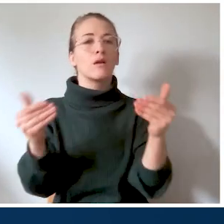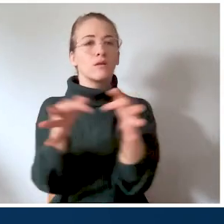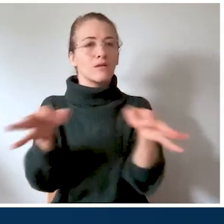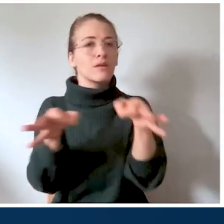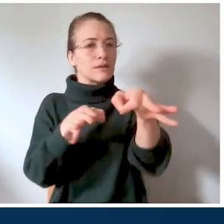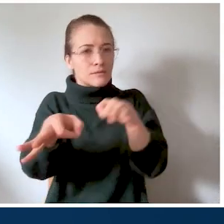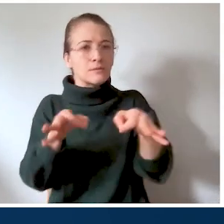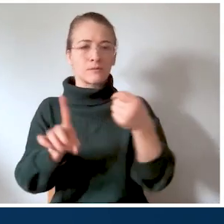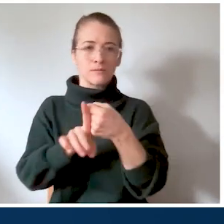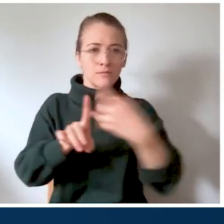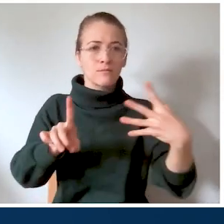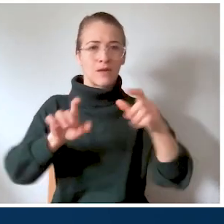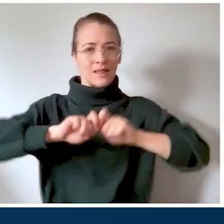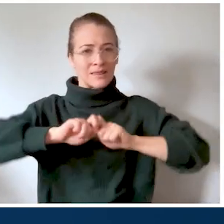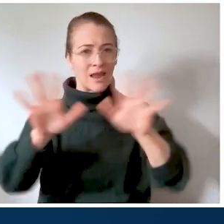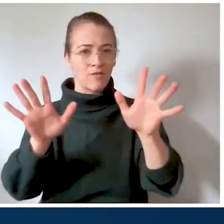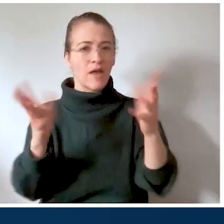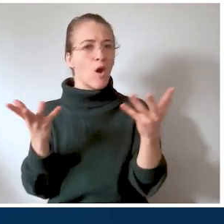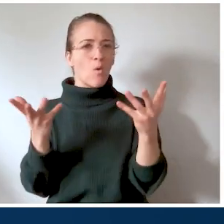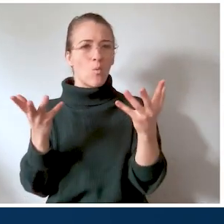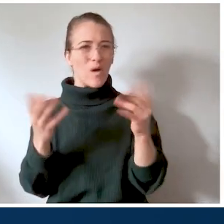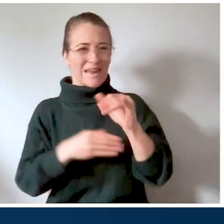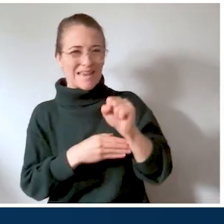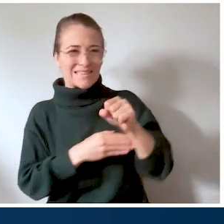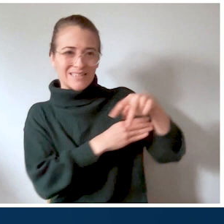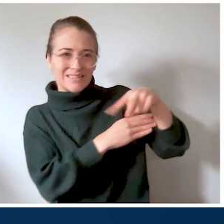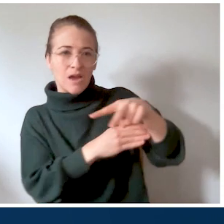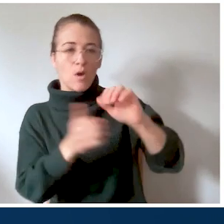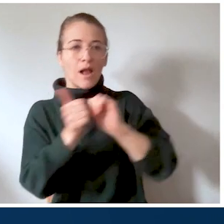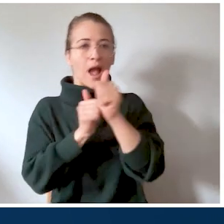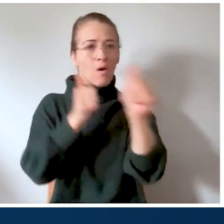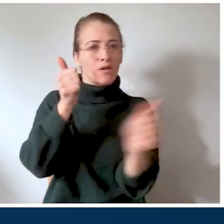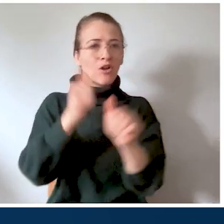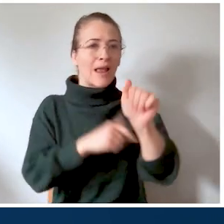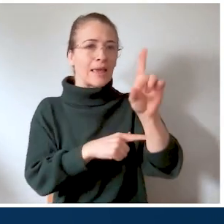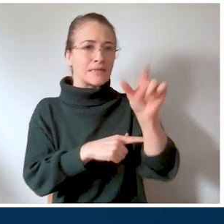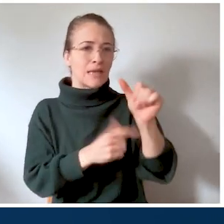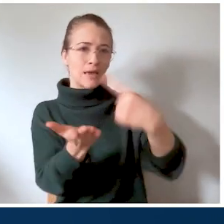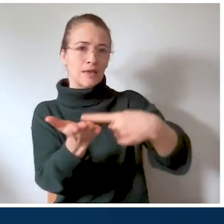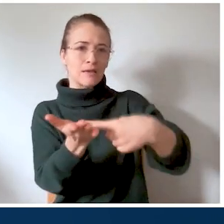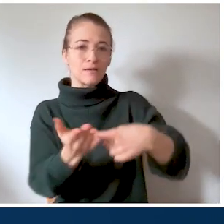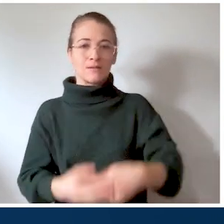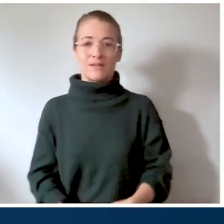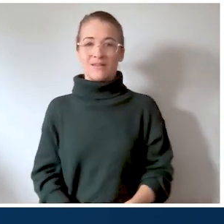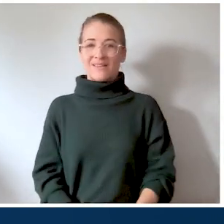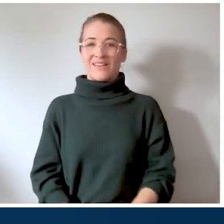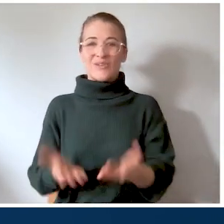Let's talk about what it is and how is it covered under the ADA. You are asking me to nerd out and I love it, Katrin.